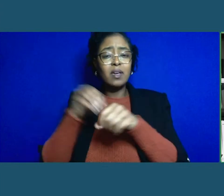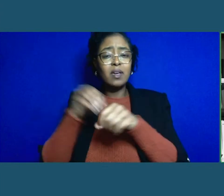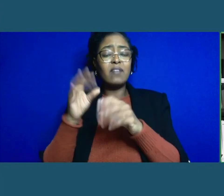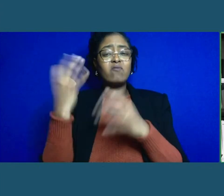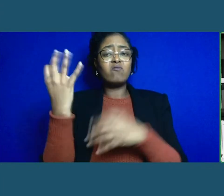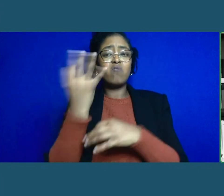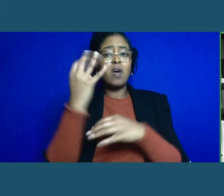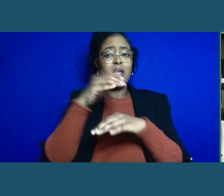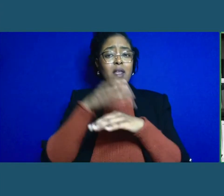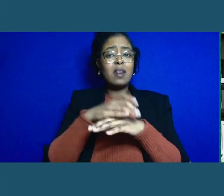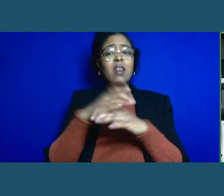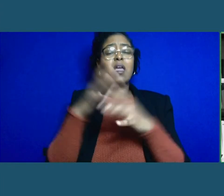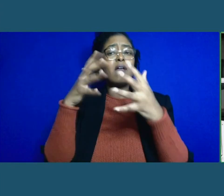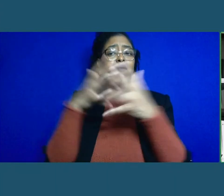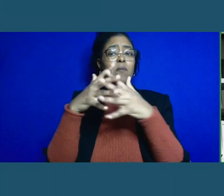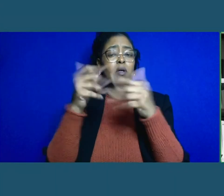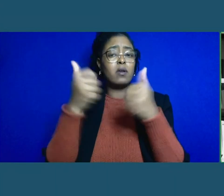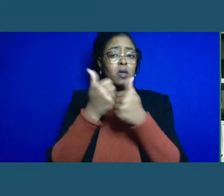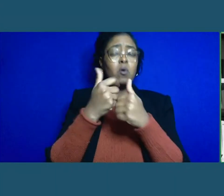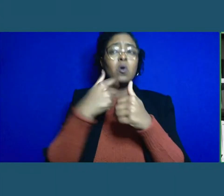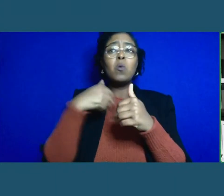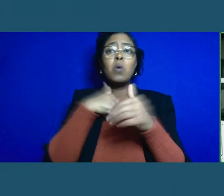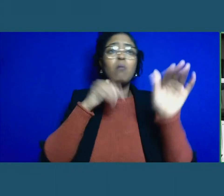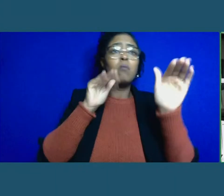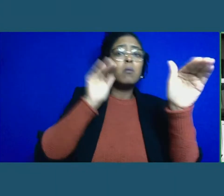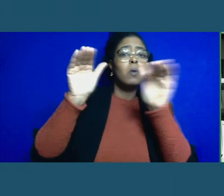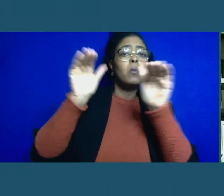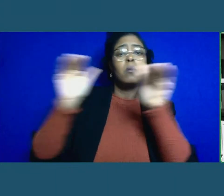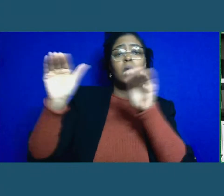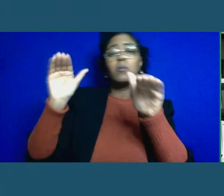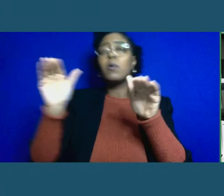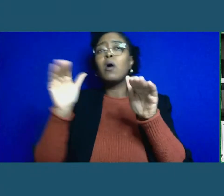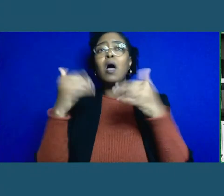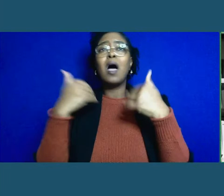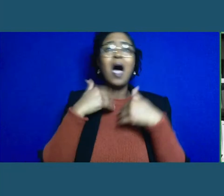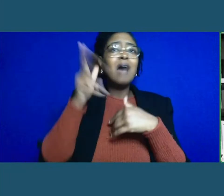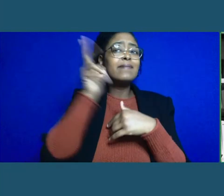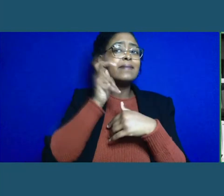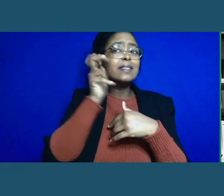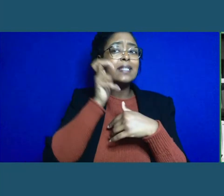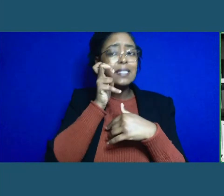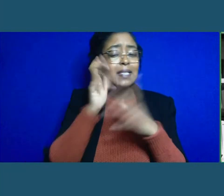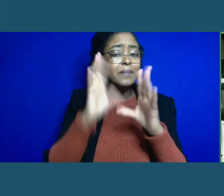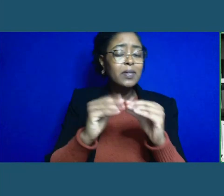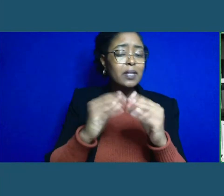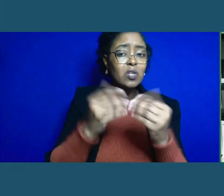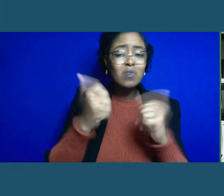the issues we were seeing at our at our Friday night Football games. Um and we have reached